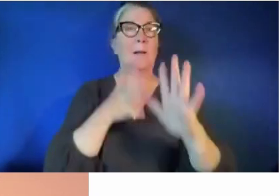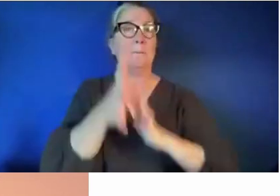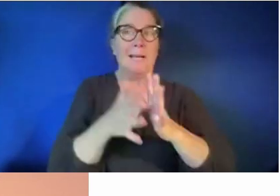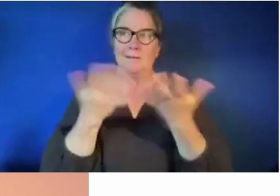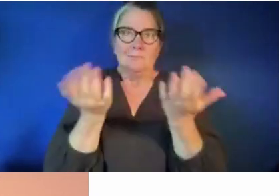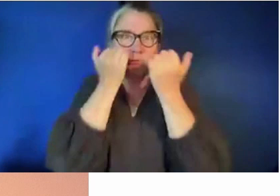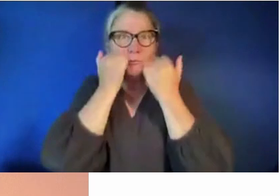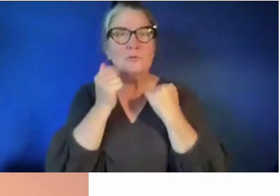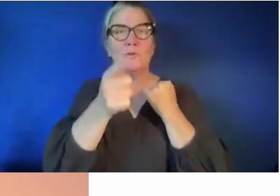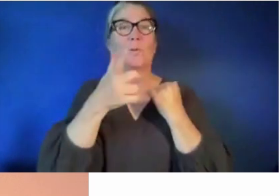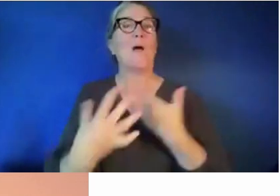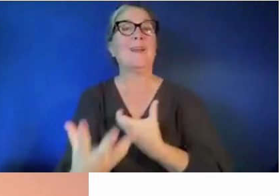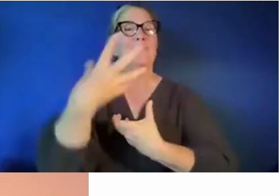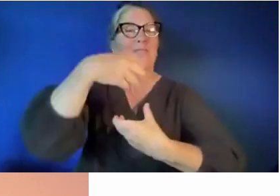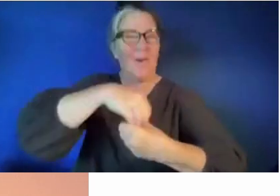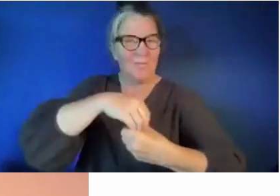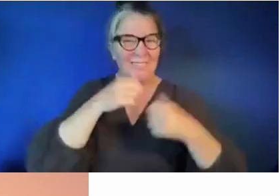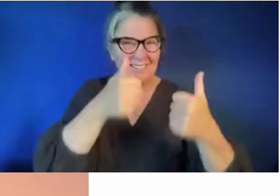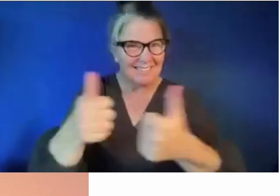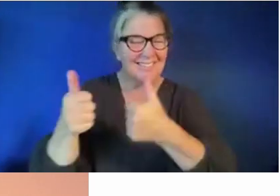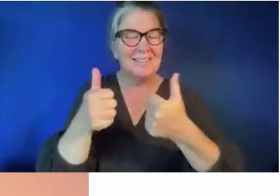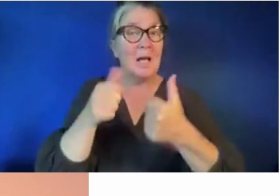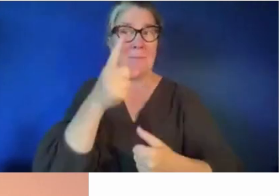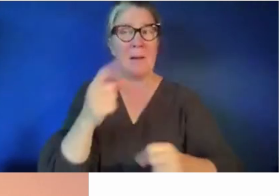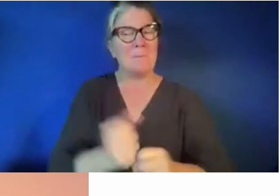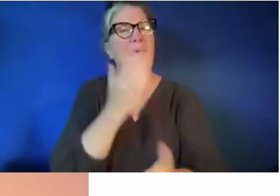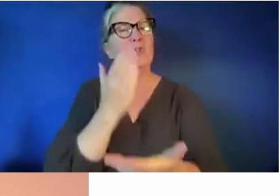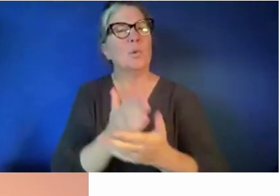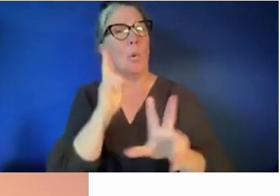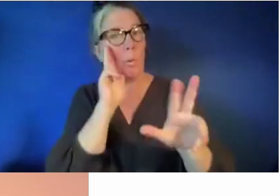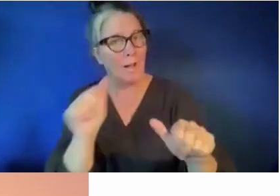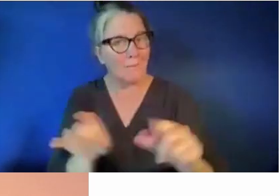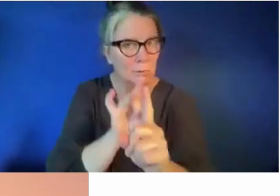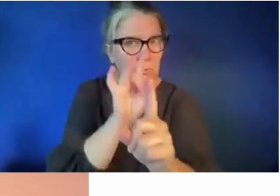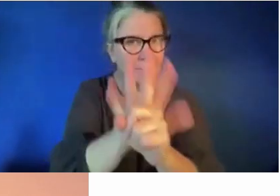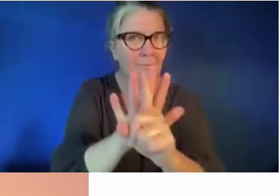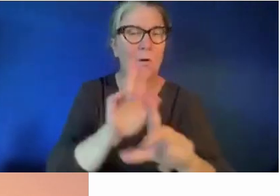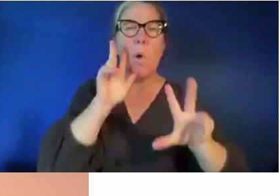but also to make sure that you take care of yourselves and one another to make sure that we really do have